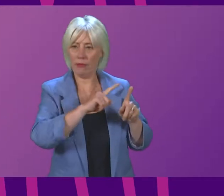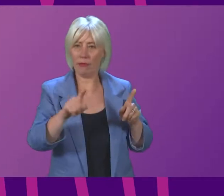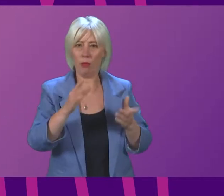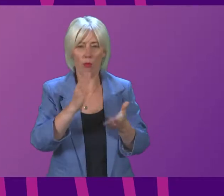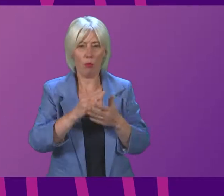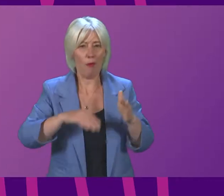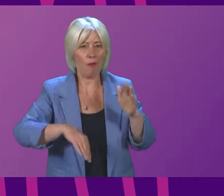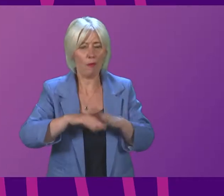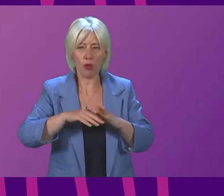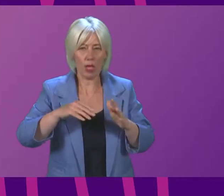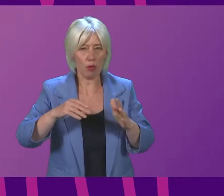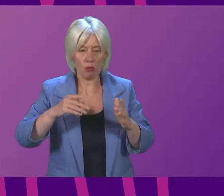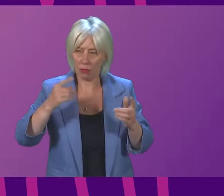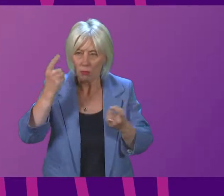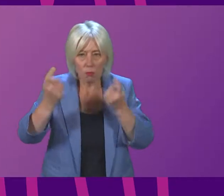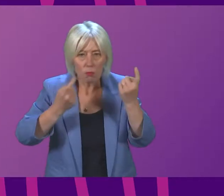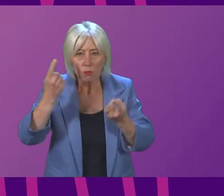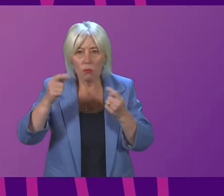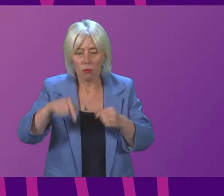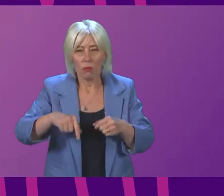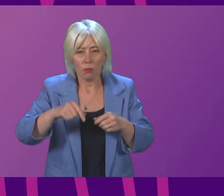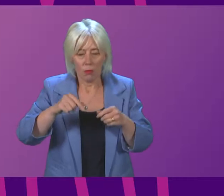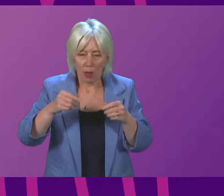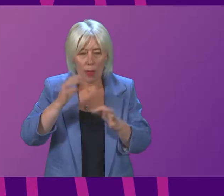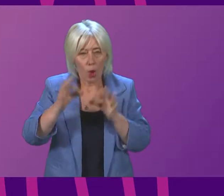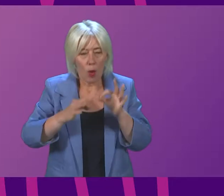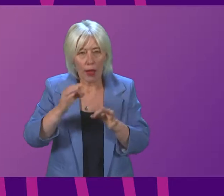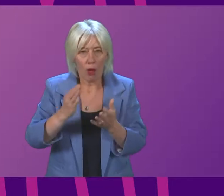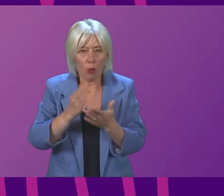heart of the inquiry. I am certain that the remit enables that to be the case.